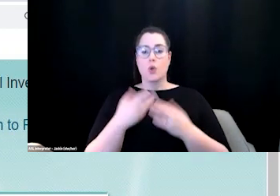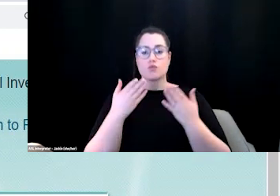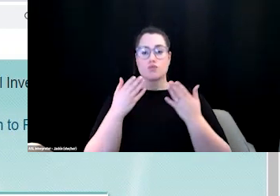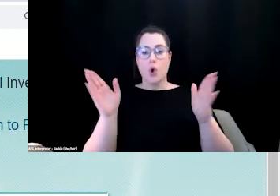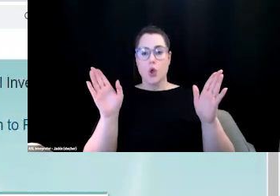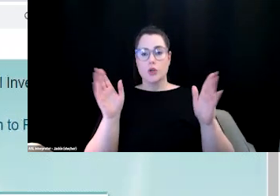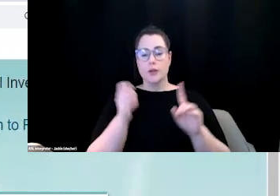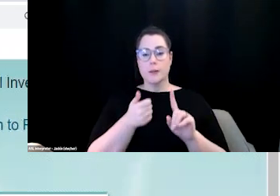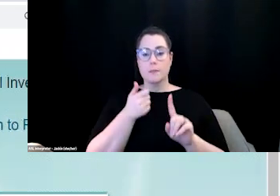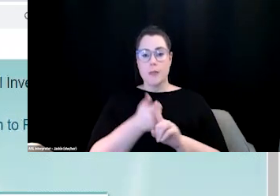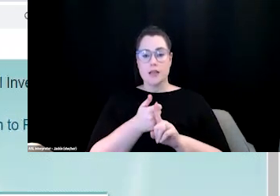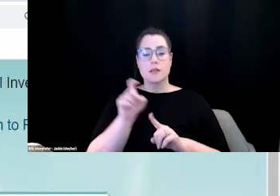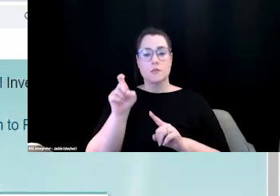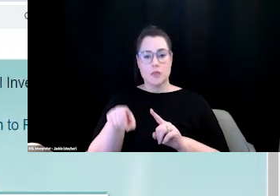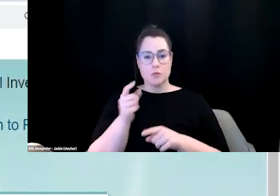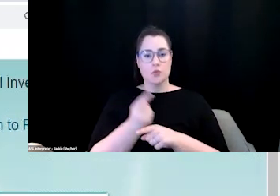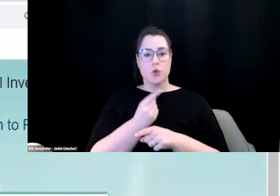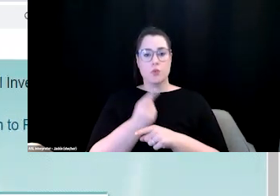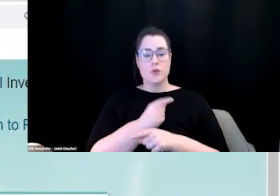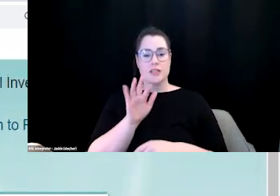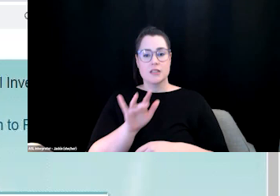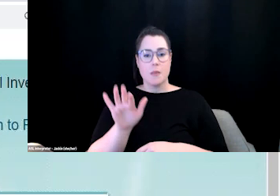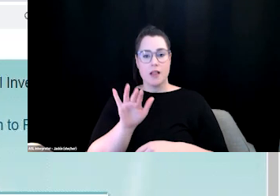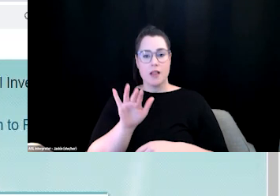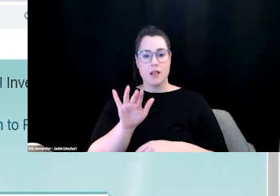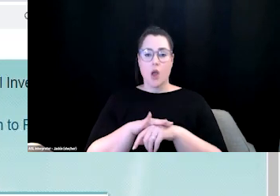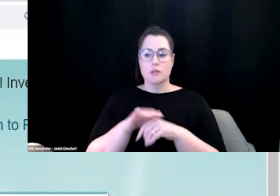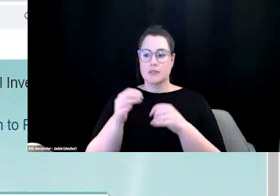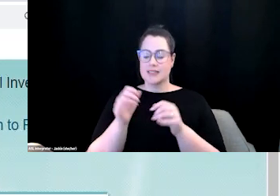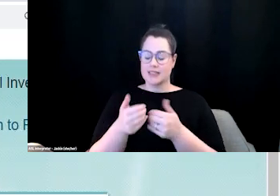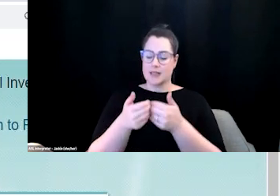And it must be on its own line with no other text to it. So that's what a header means.